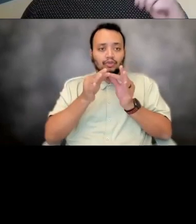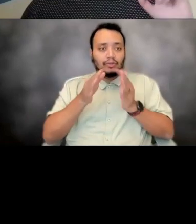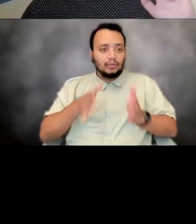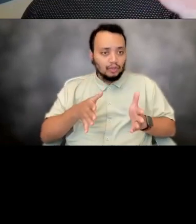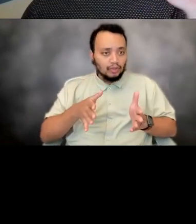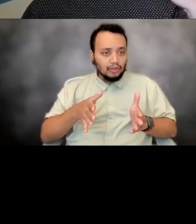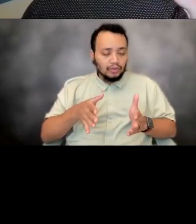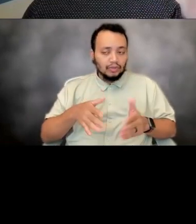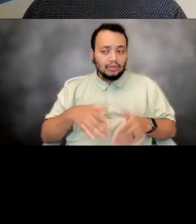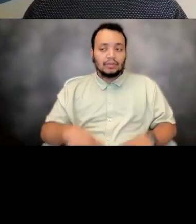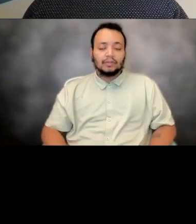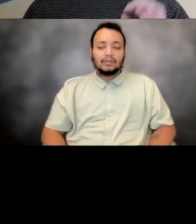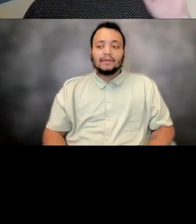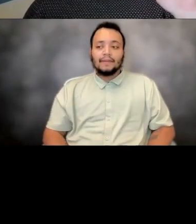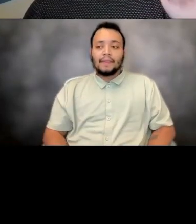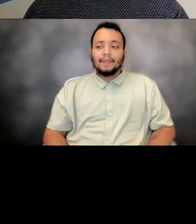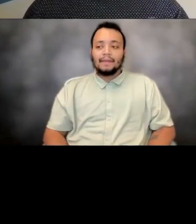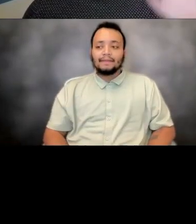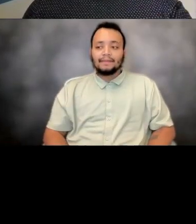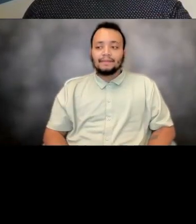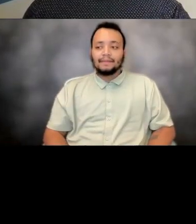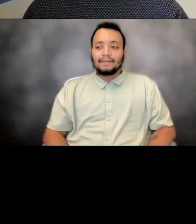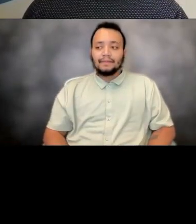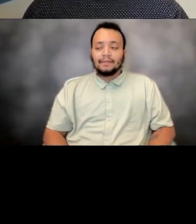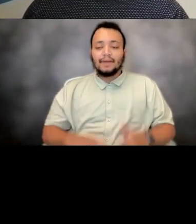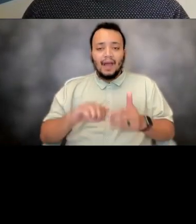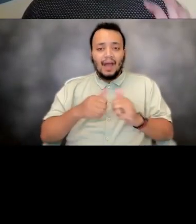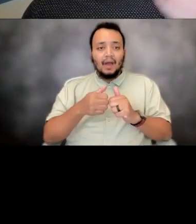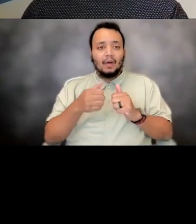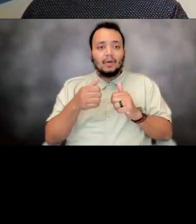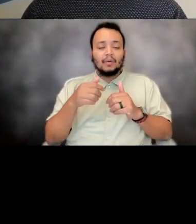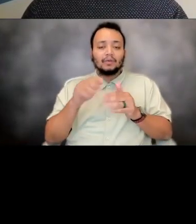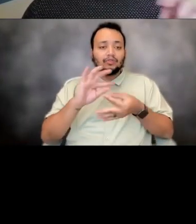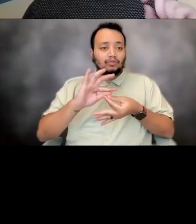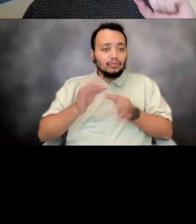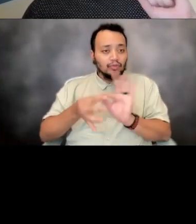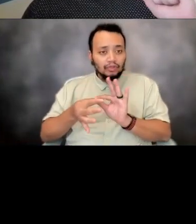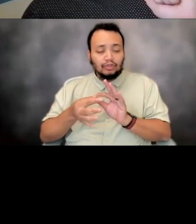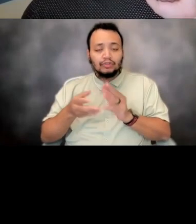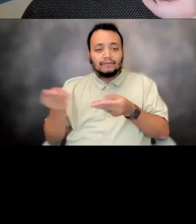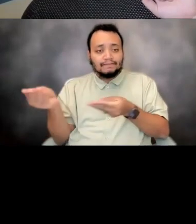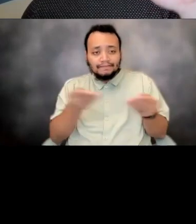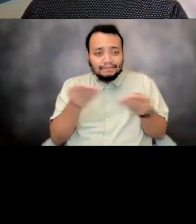language around gender, trans-ness, queer identities,